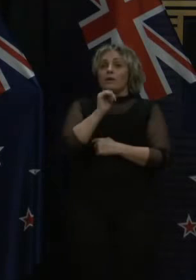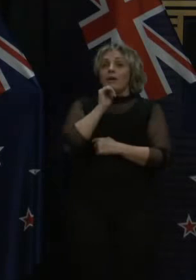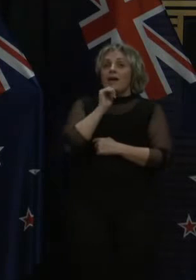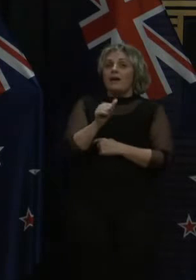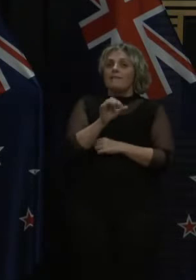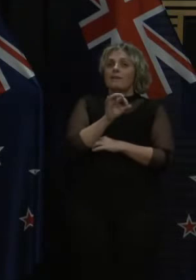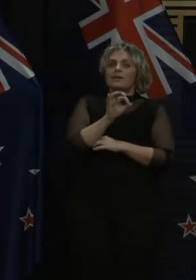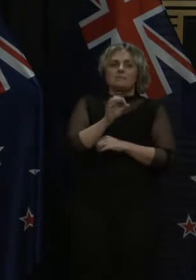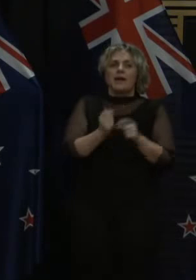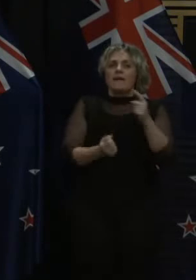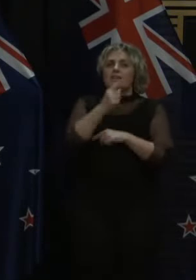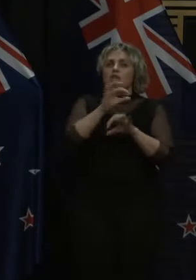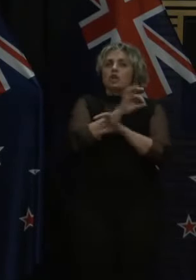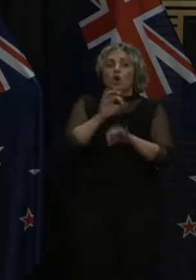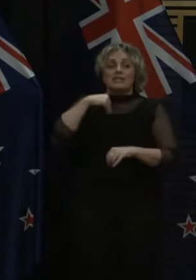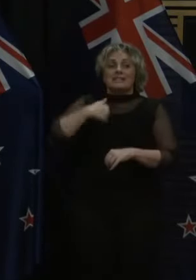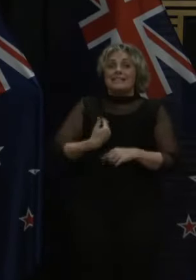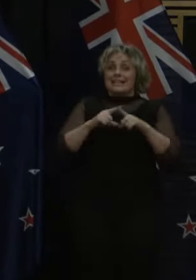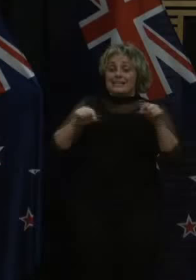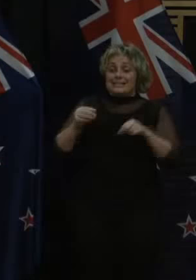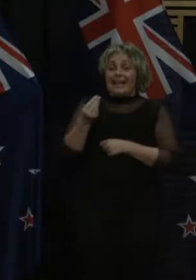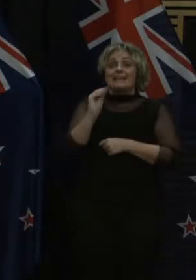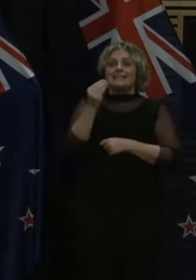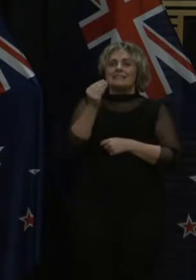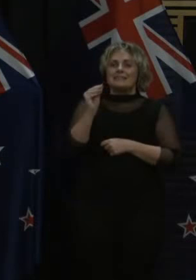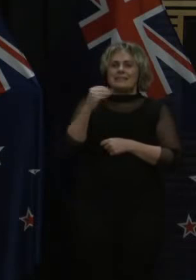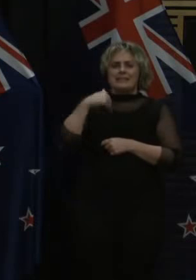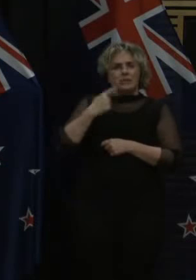larger scale outdoor and indoor events. Of course, very different again